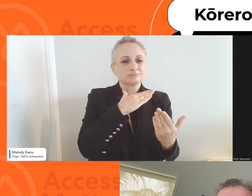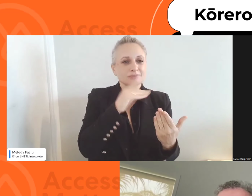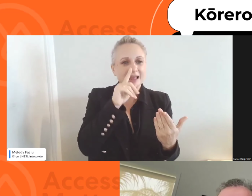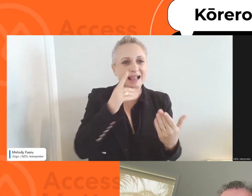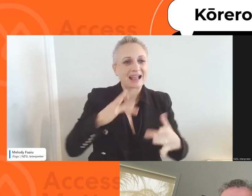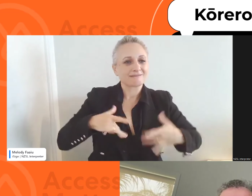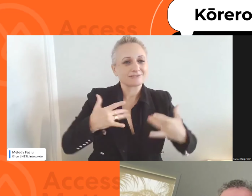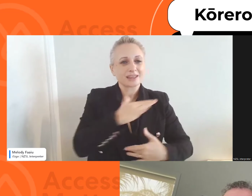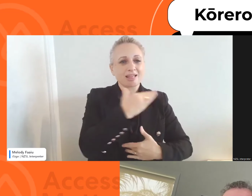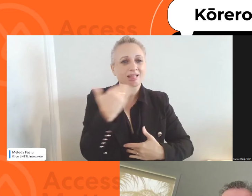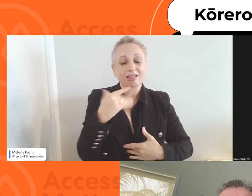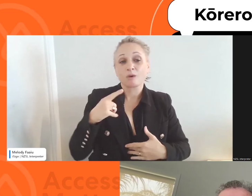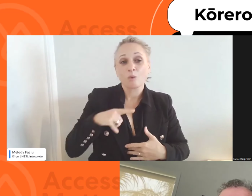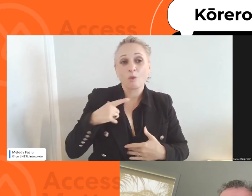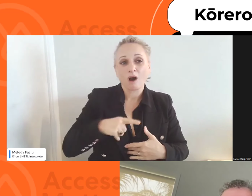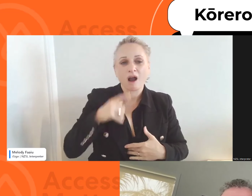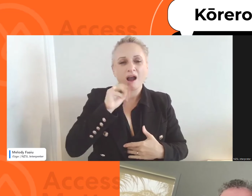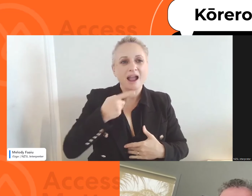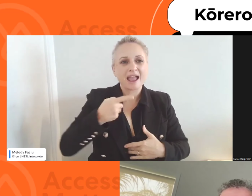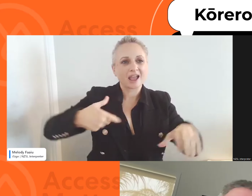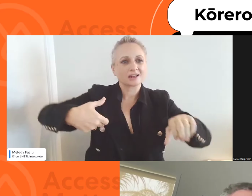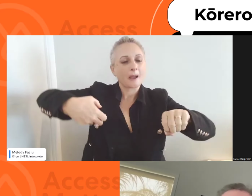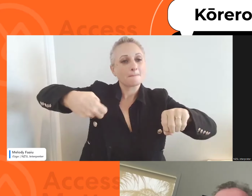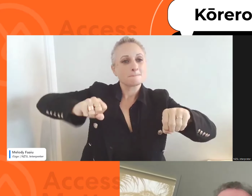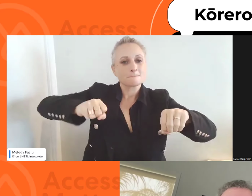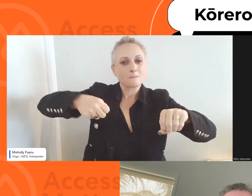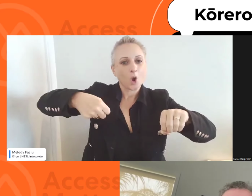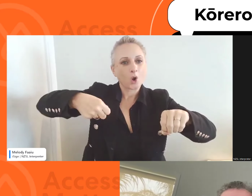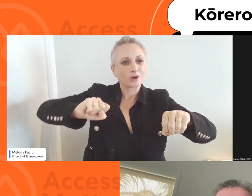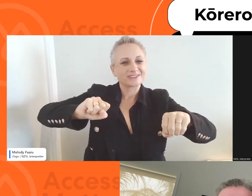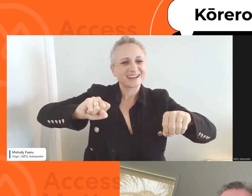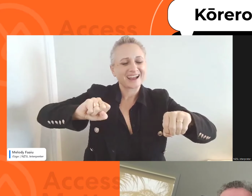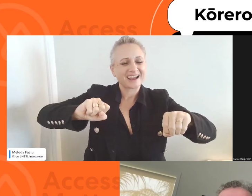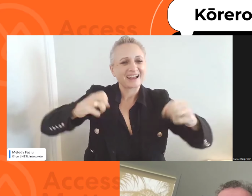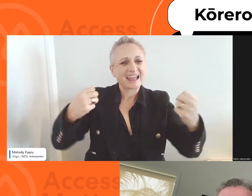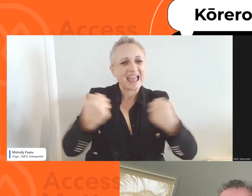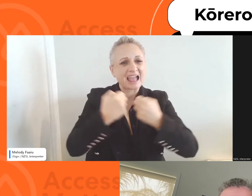sport accident and now all I can do is move my head and my shoulders.